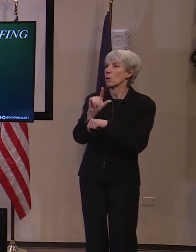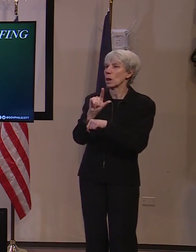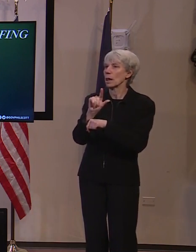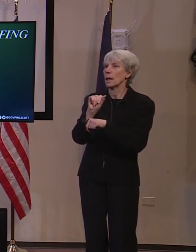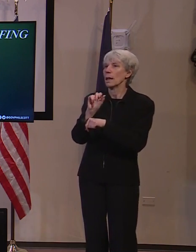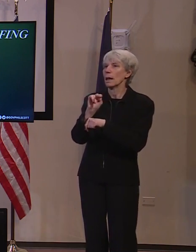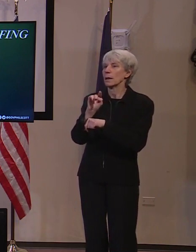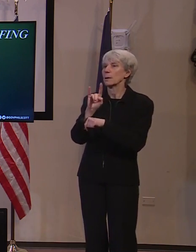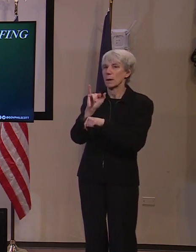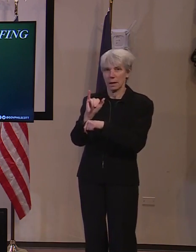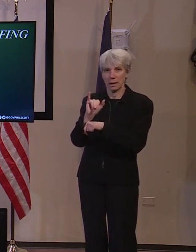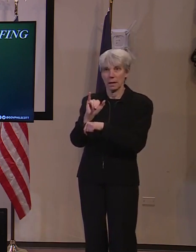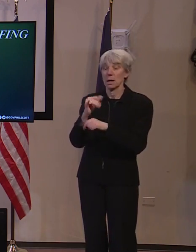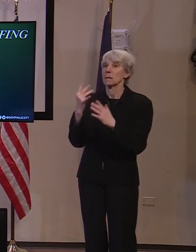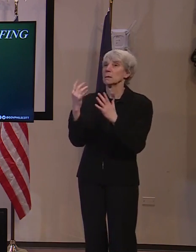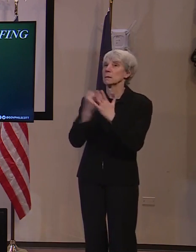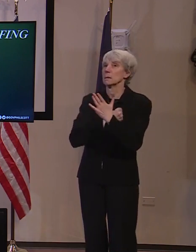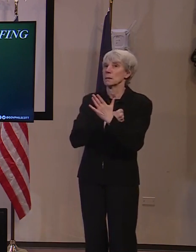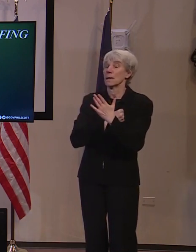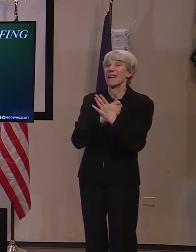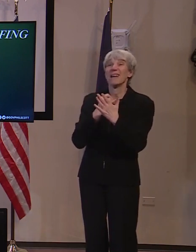before you require hospitalization.